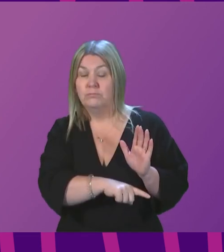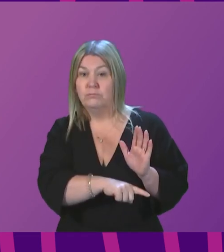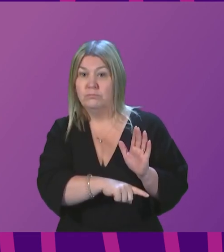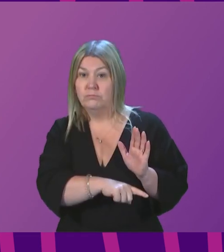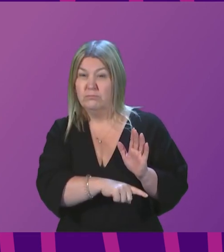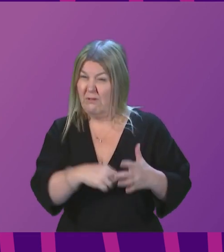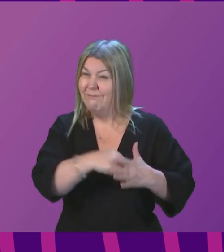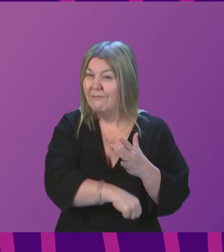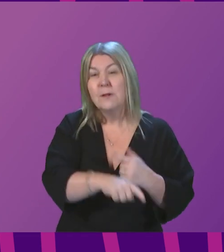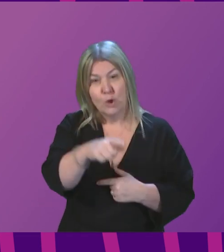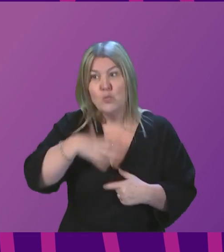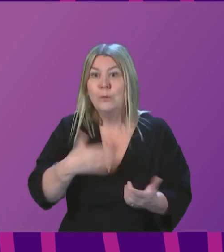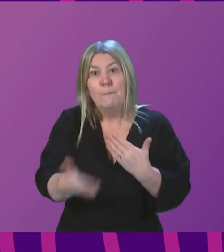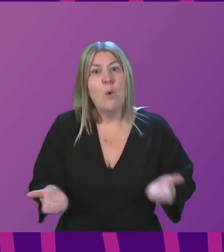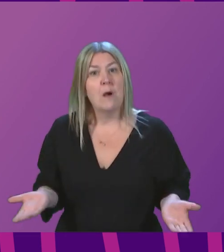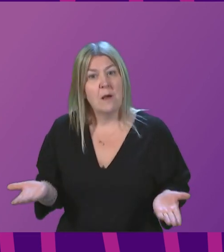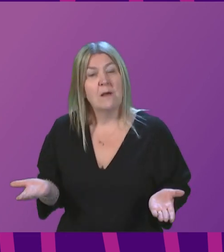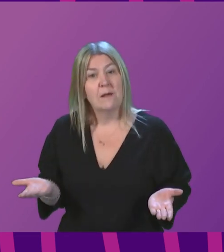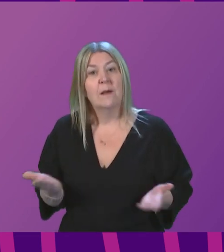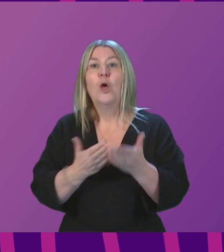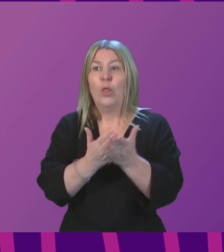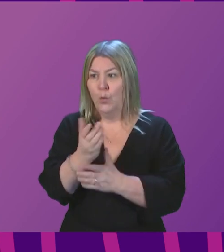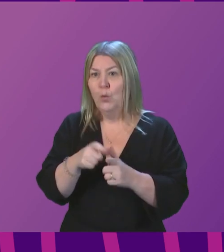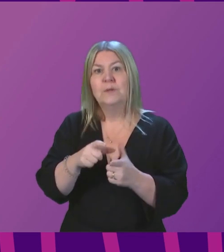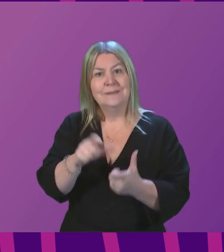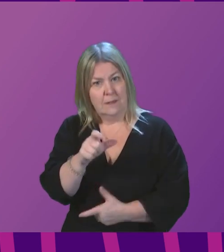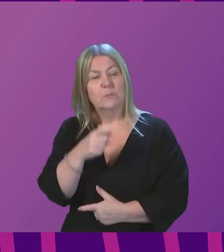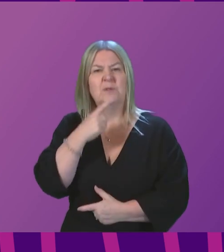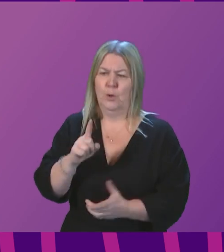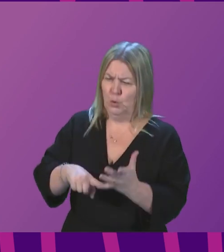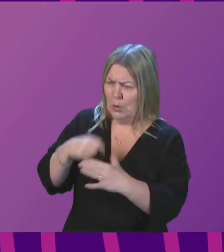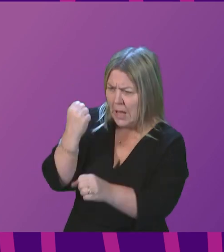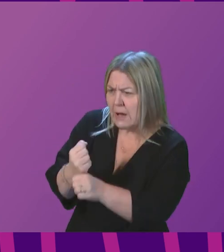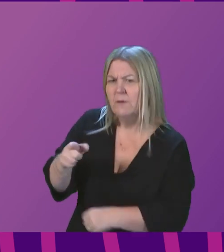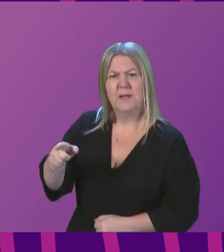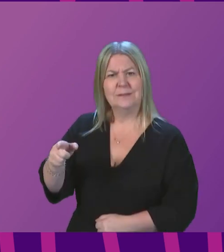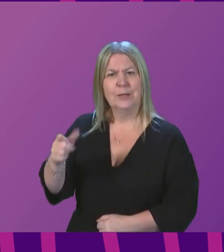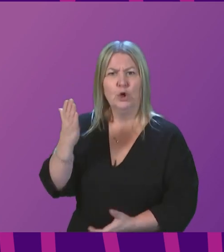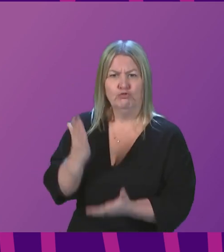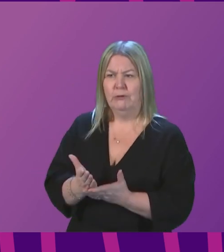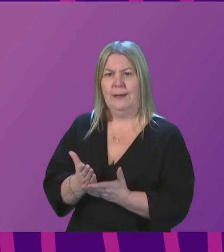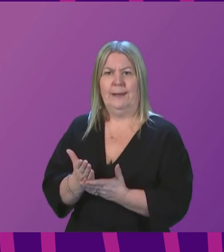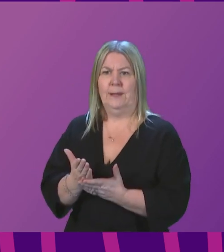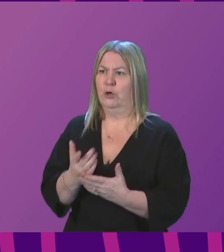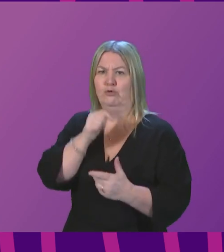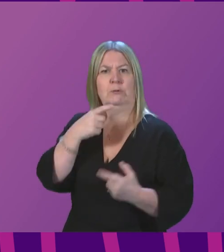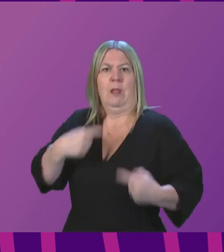Throughout December, the First Minister repeatedly claimed that the UK Government was holding her back from putting Scotland into lockdown again.